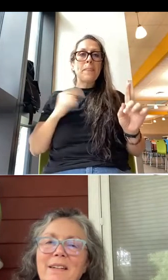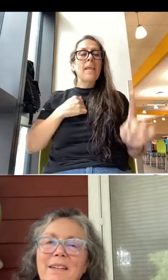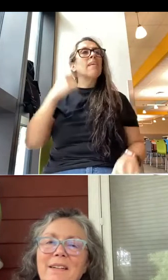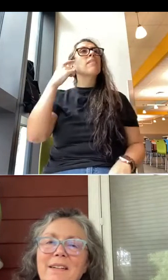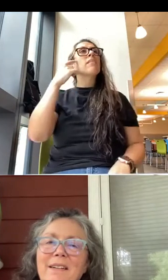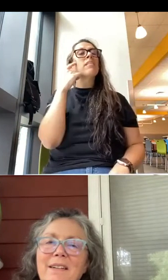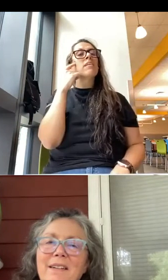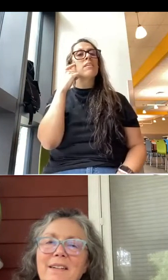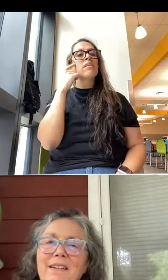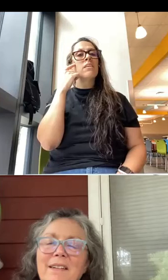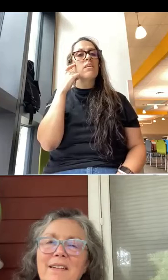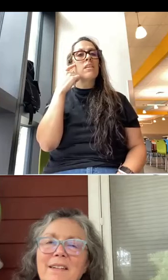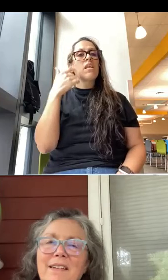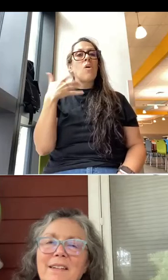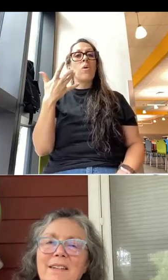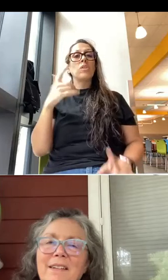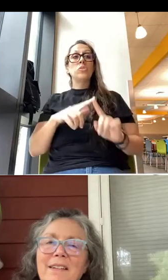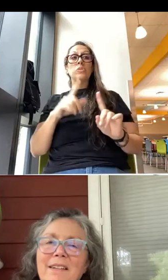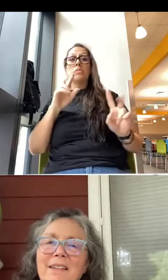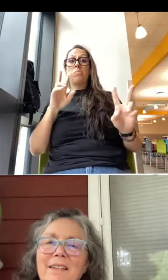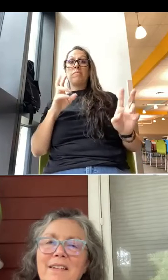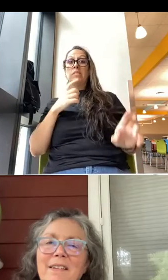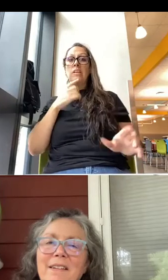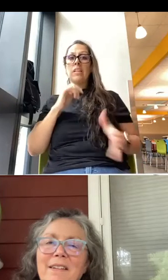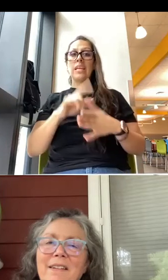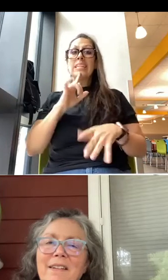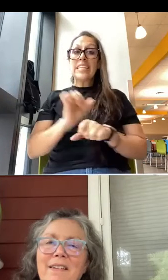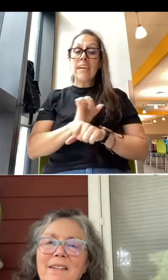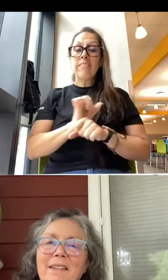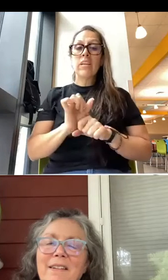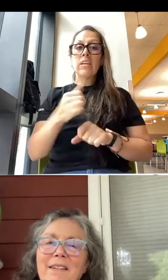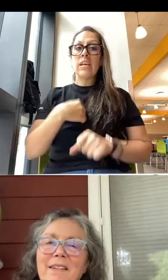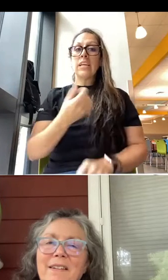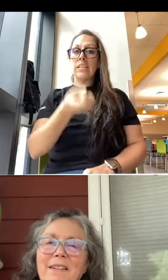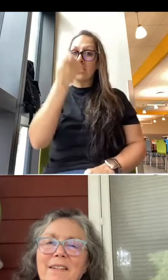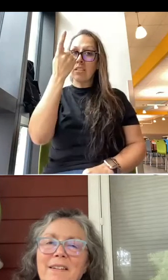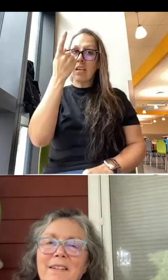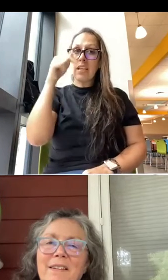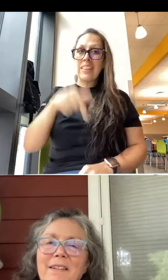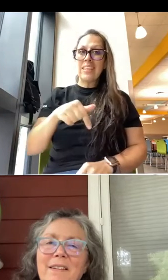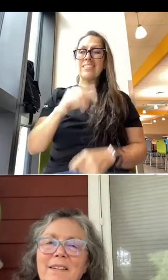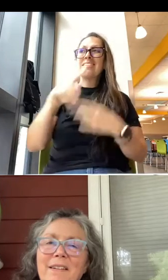I want to preface this by saying that, that it definitely I, I understand that this kind of idea is something that is